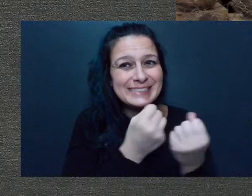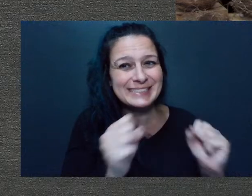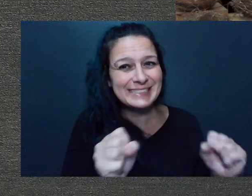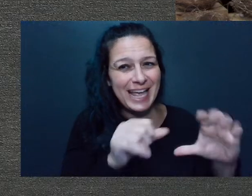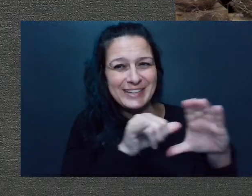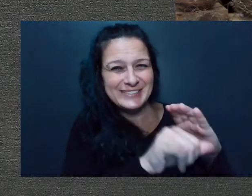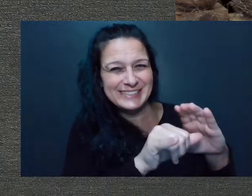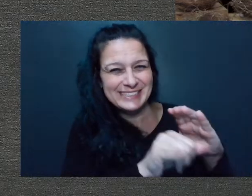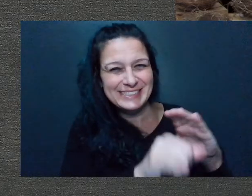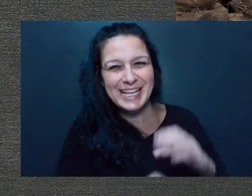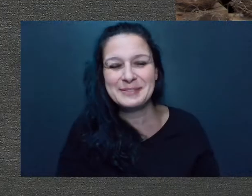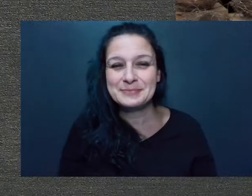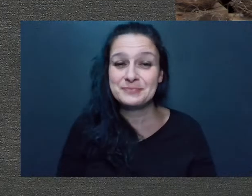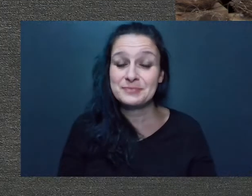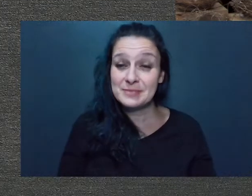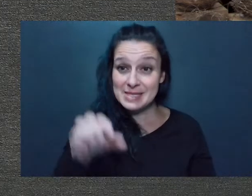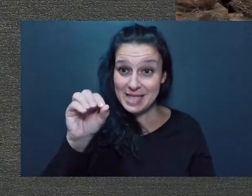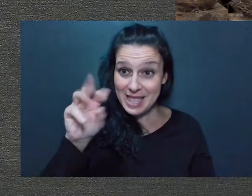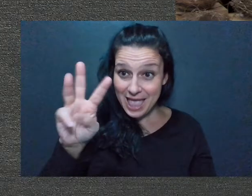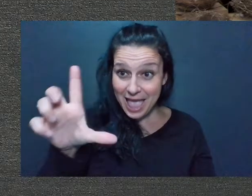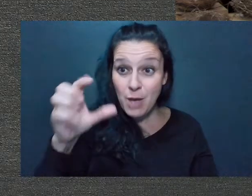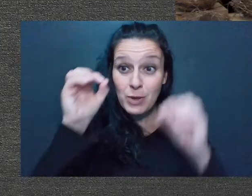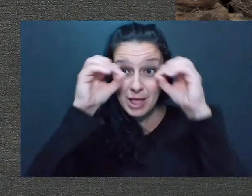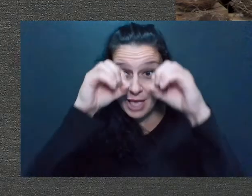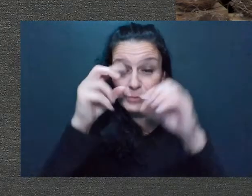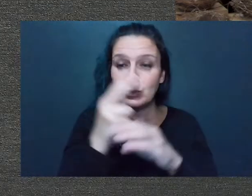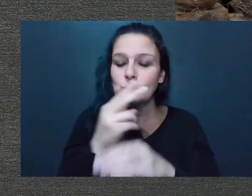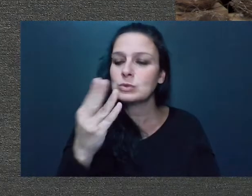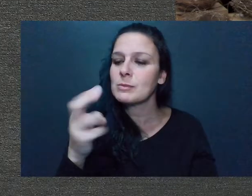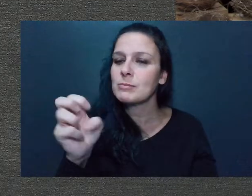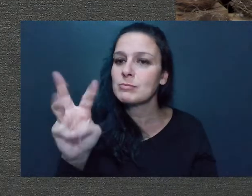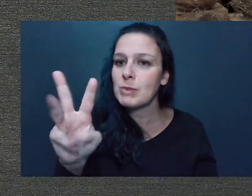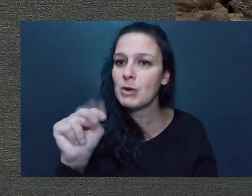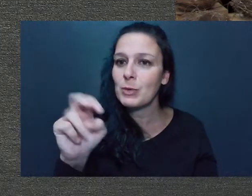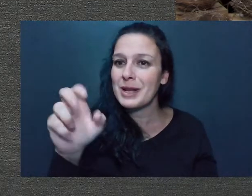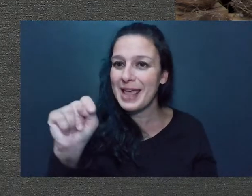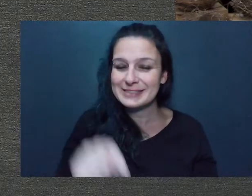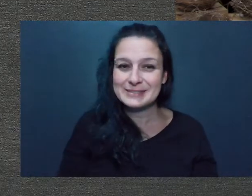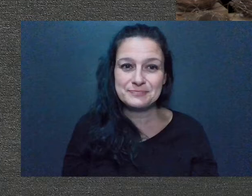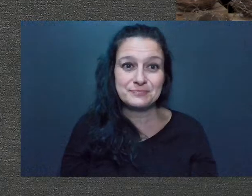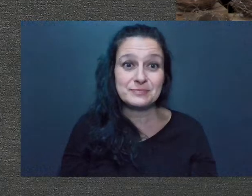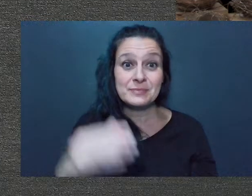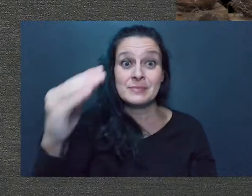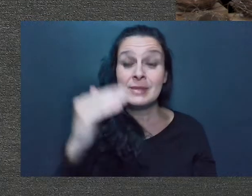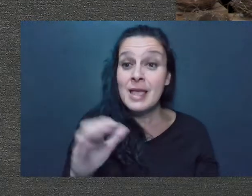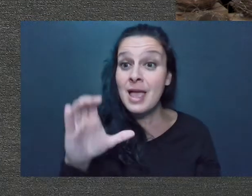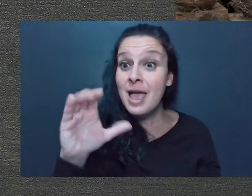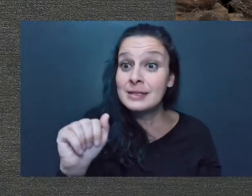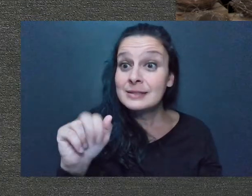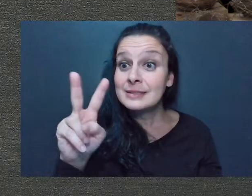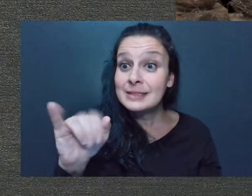in the hole in the ground. So an owl uses burrow nest. A cavity nest!